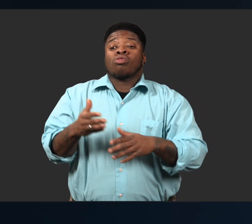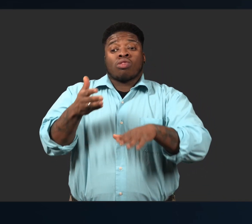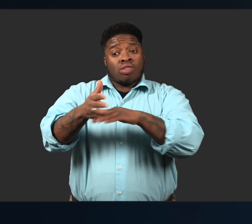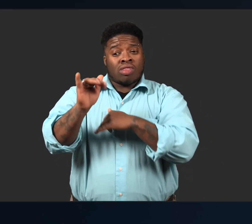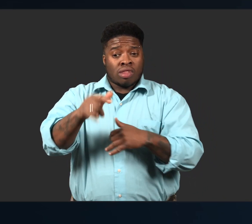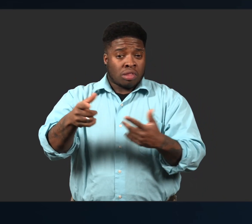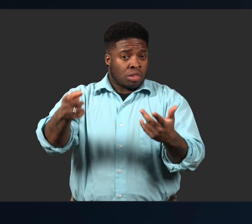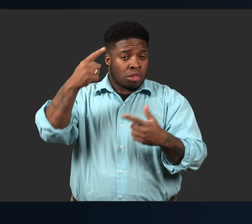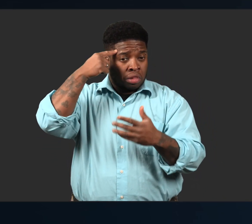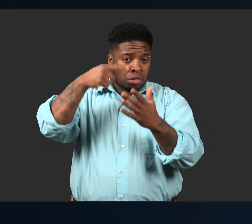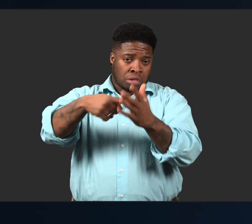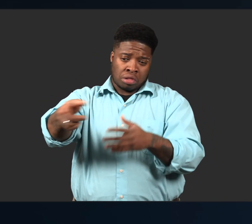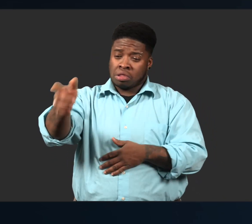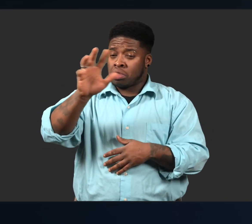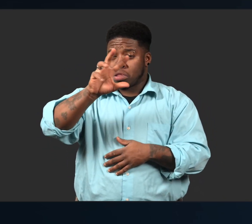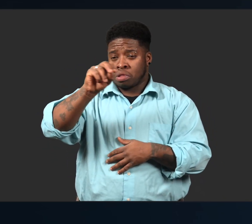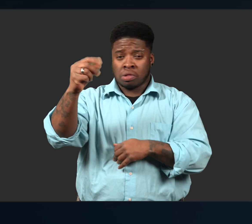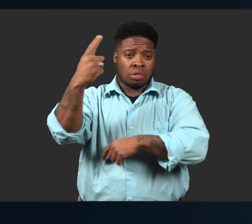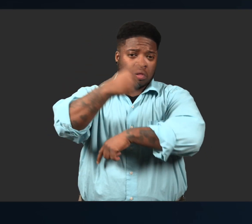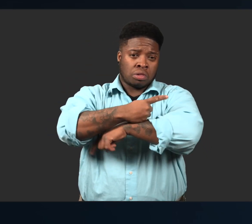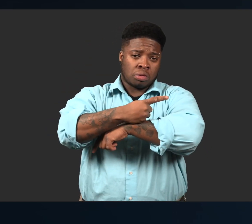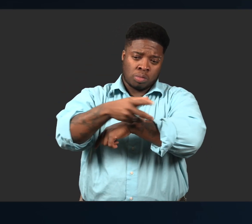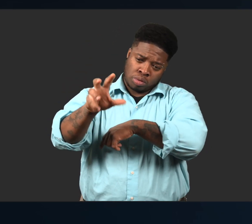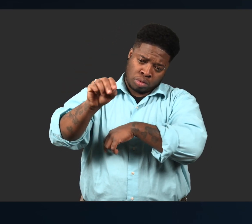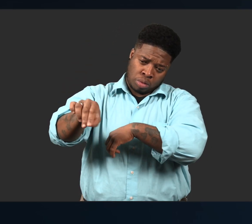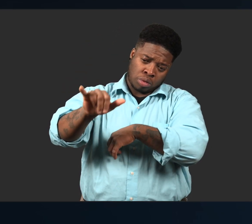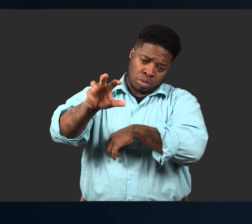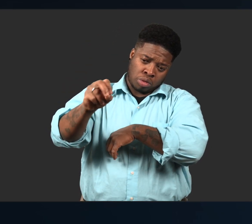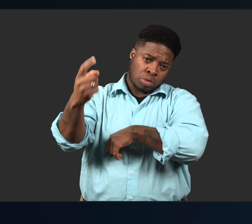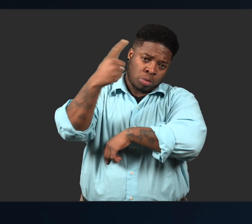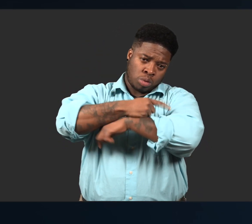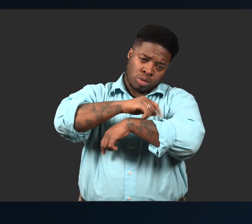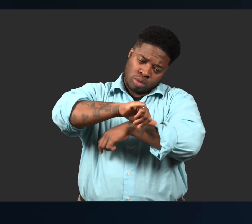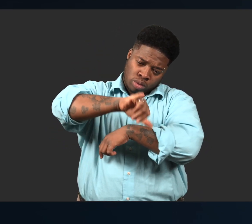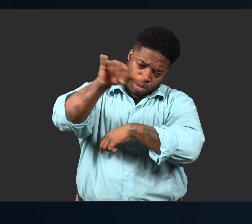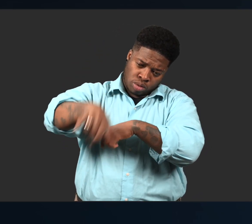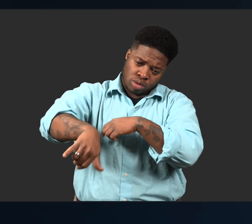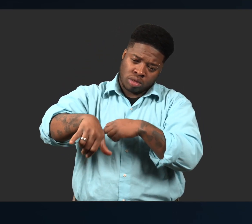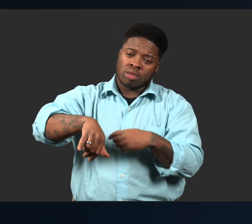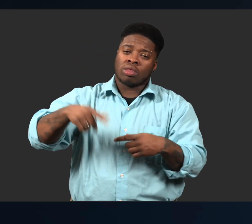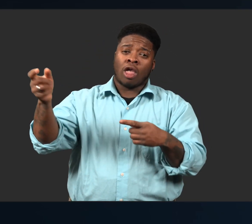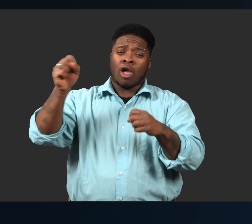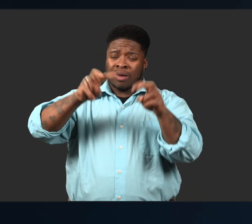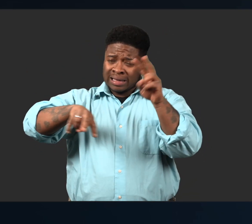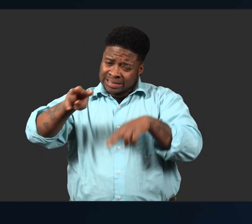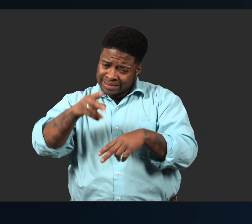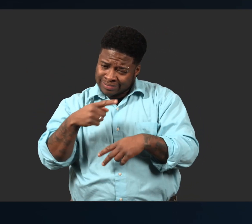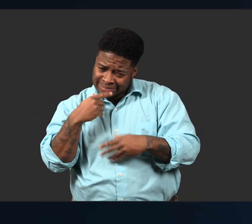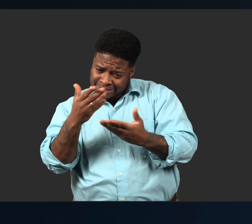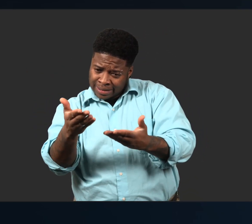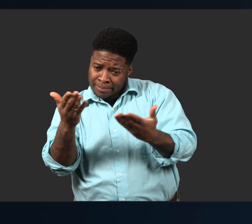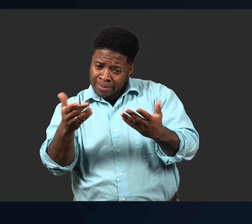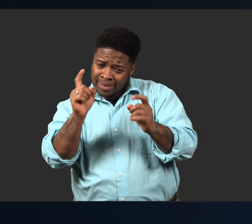The inpatient treatment program runs for 30 days, after which time the program staff reevaluates